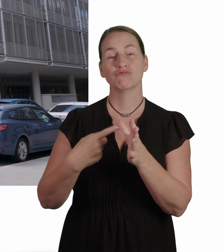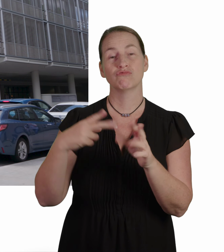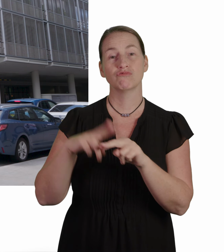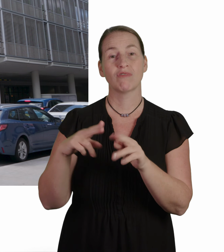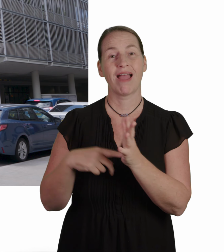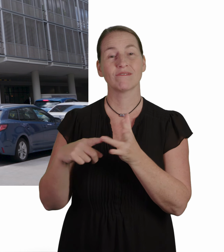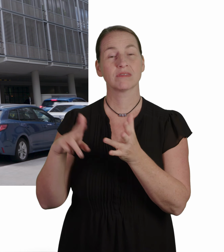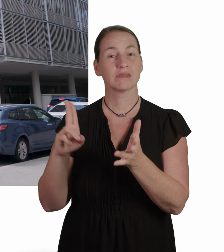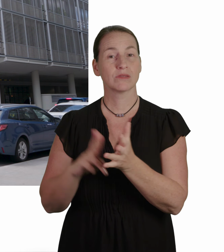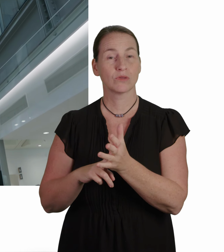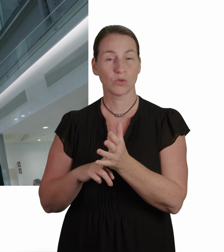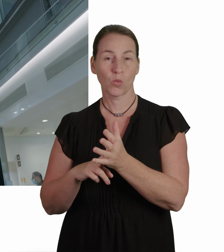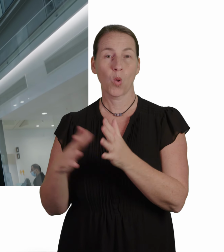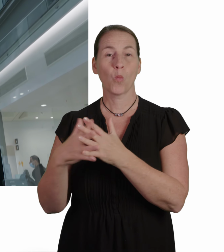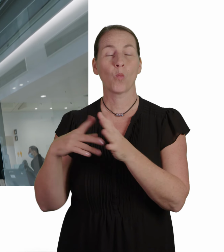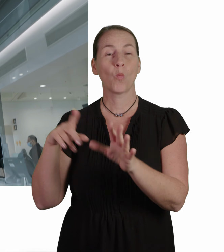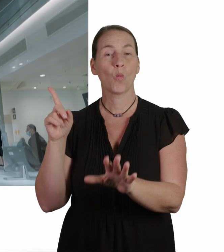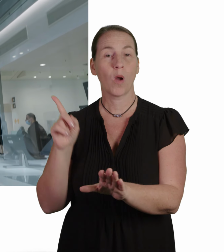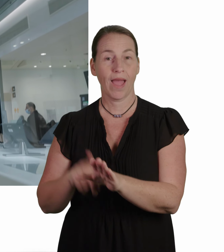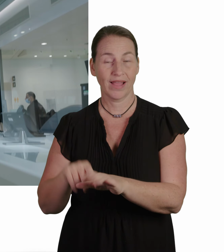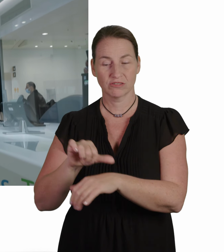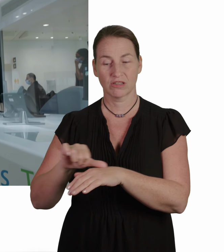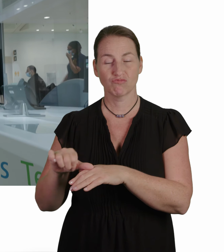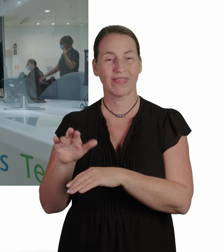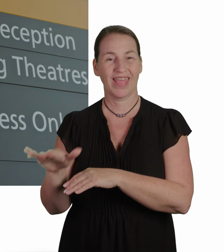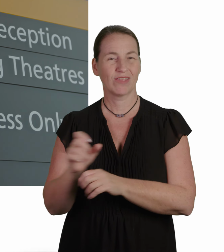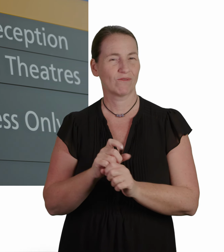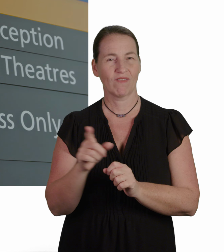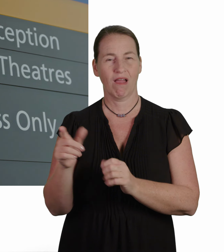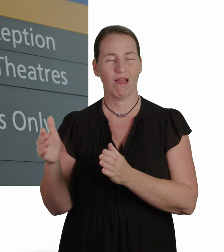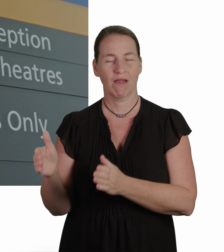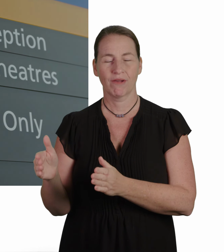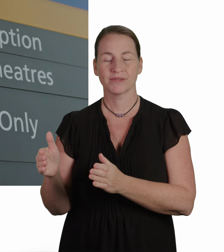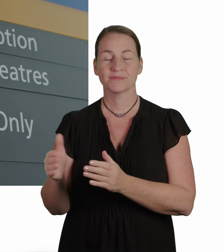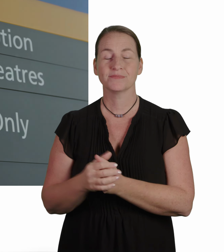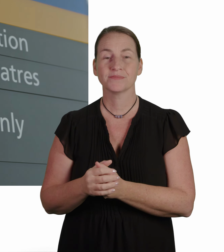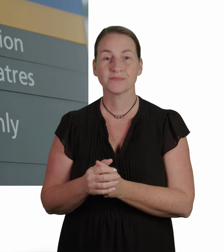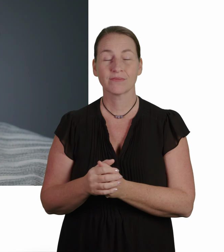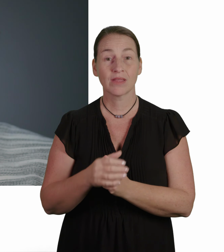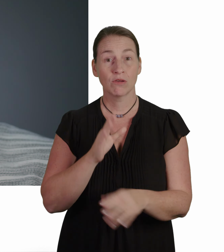and all the surgeries take place in the Grafton Way Building. We do recognise that a lot of patients